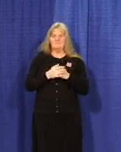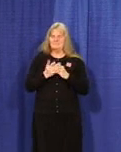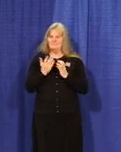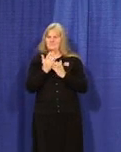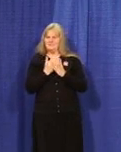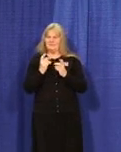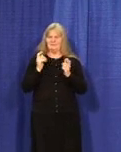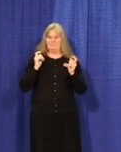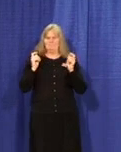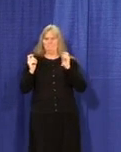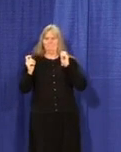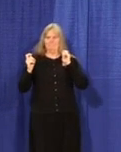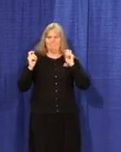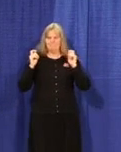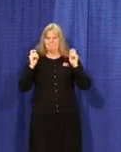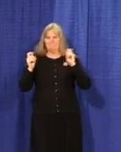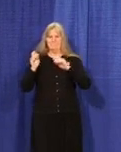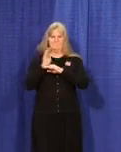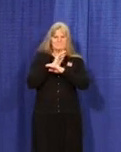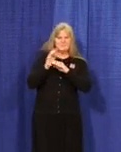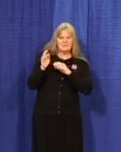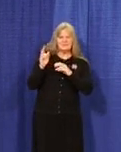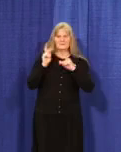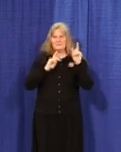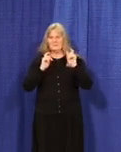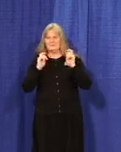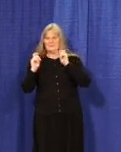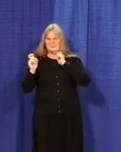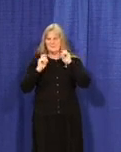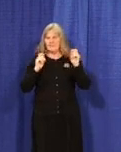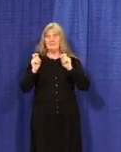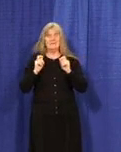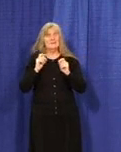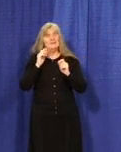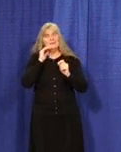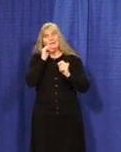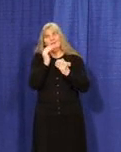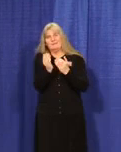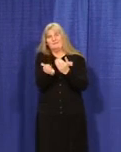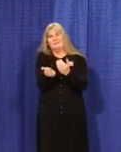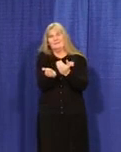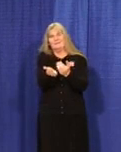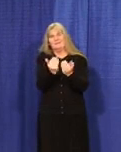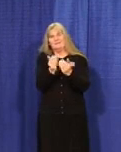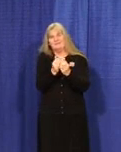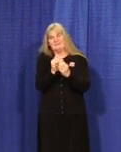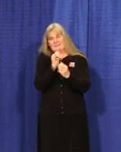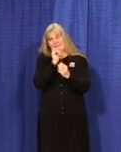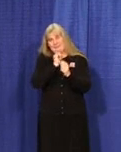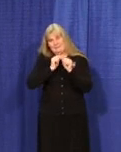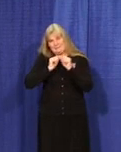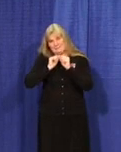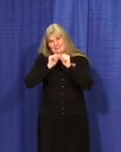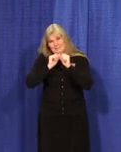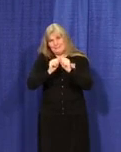along with individuals. I know it is not easy to continue to take precautions and to limit our interactions, but